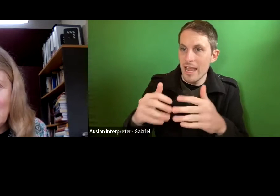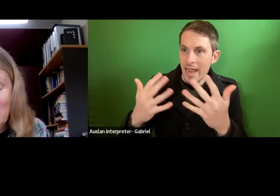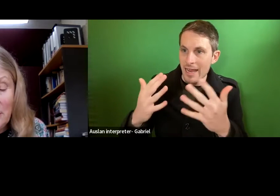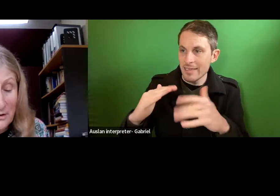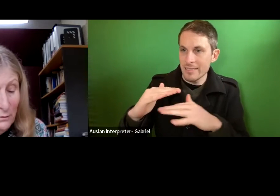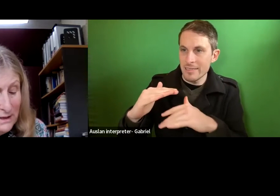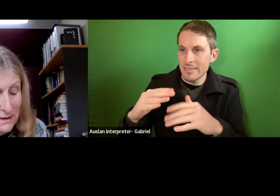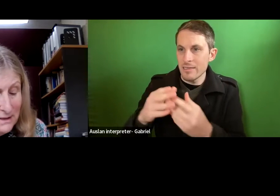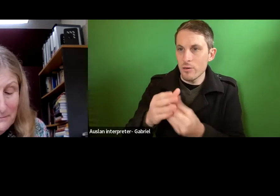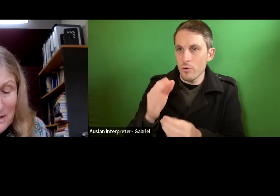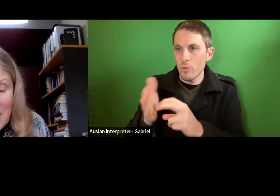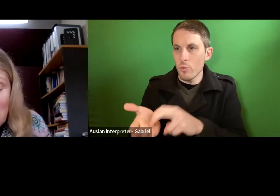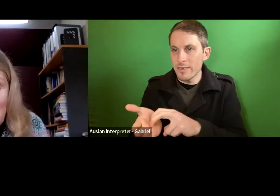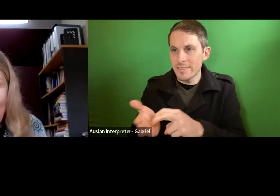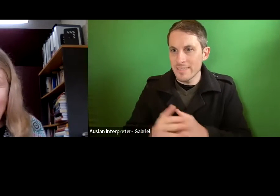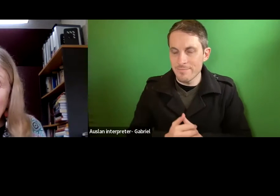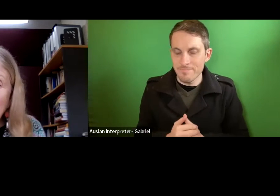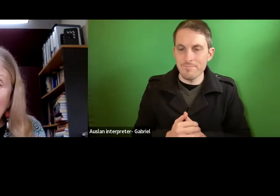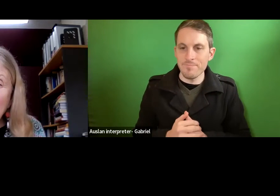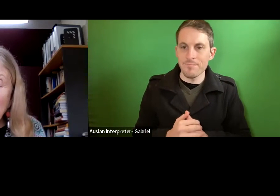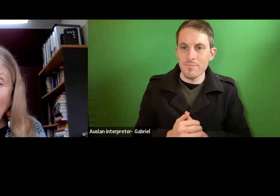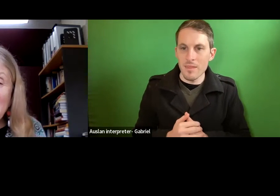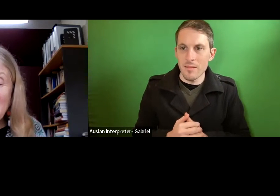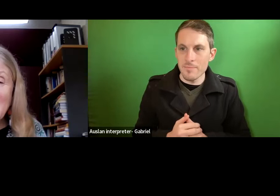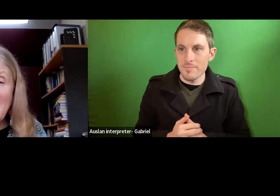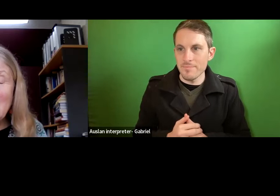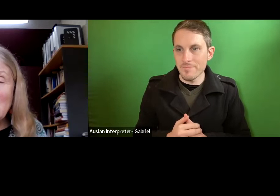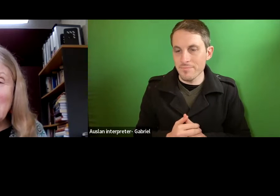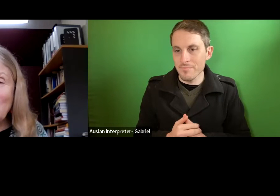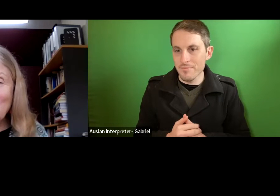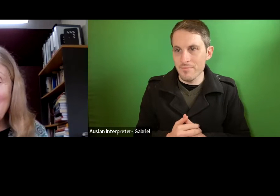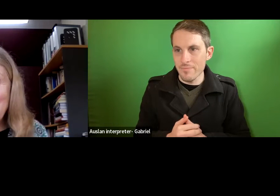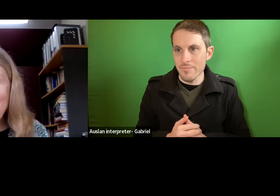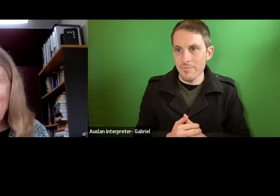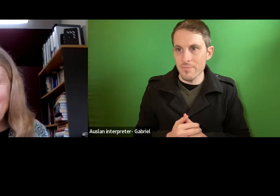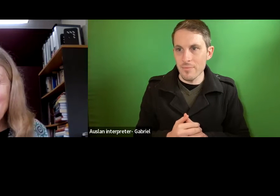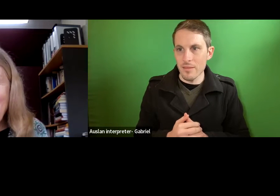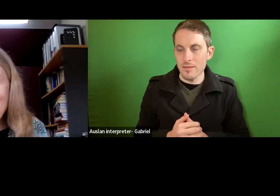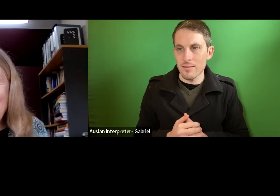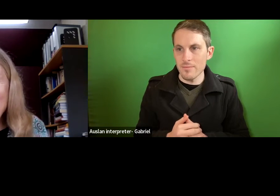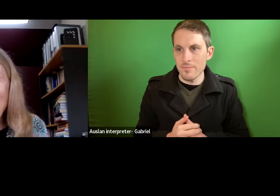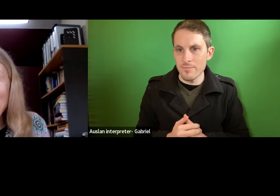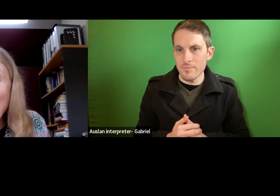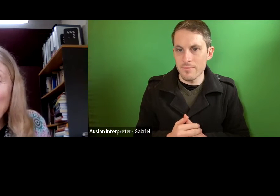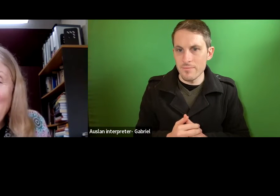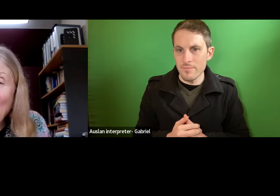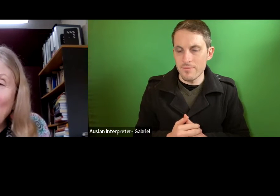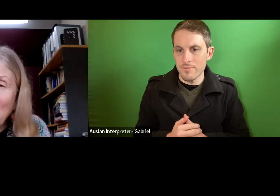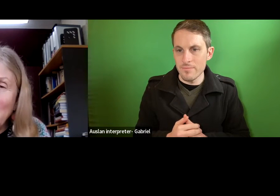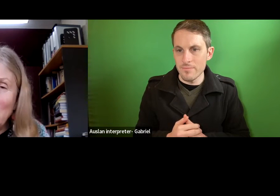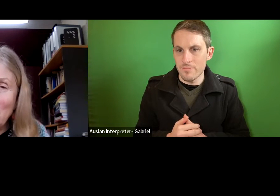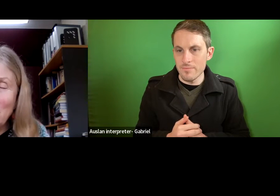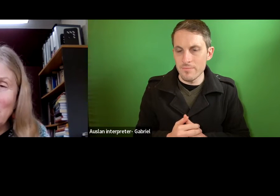or area of weakness. So the idea that there would be a measure of how well the student